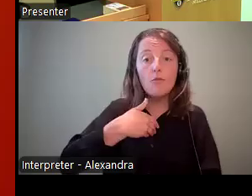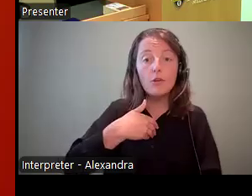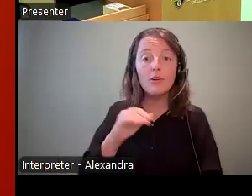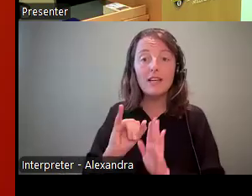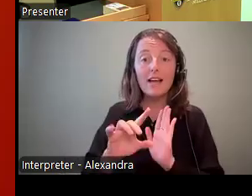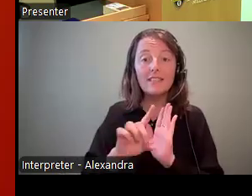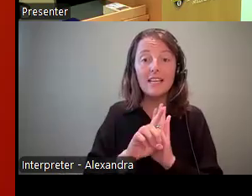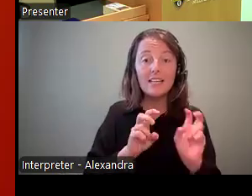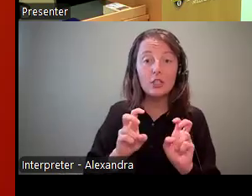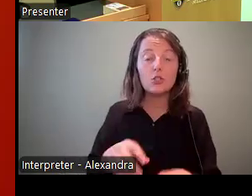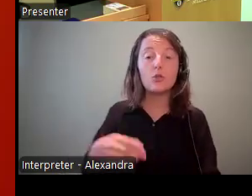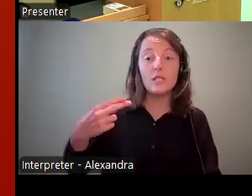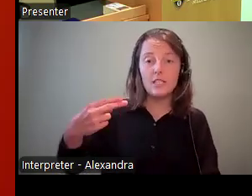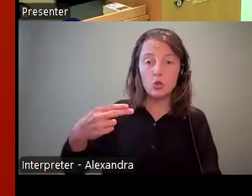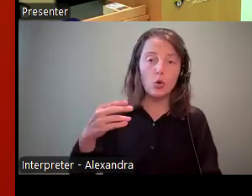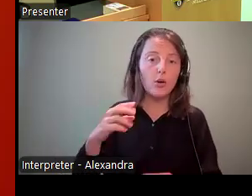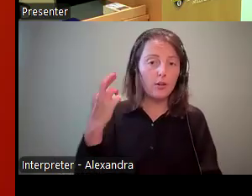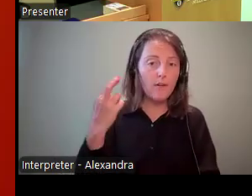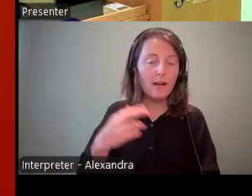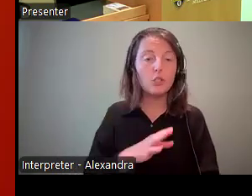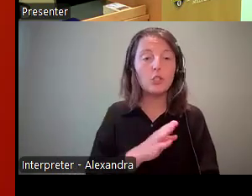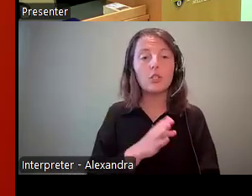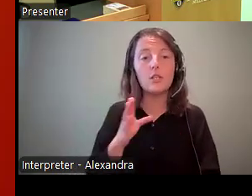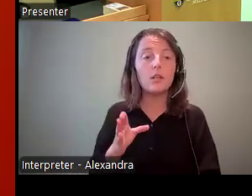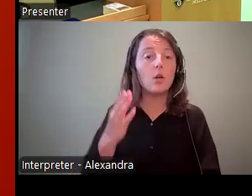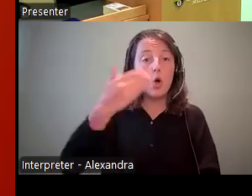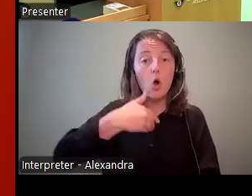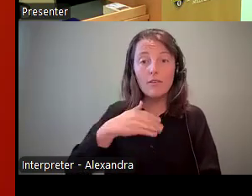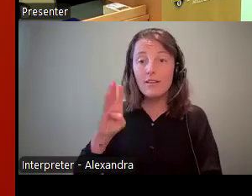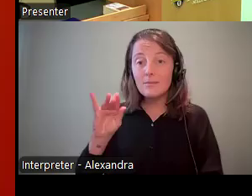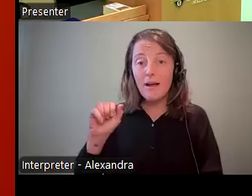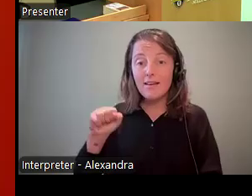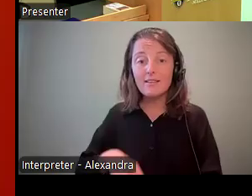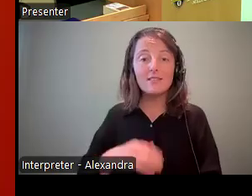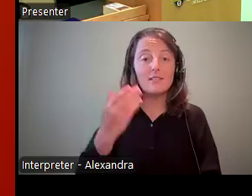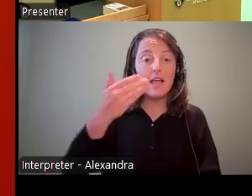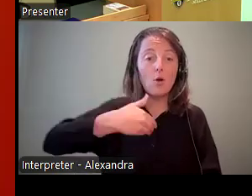overlooked clinical bias, overlooked losses, and overlooked strengths. The overlooked